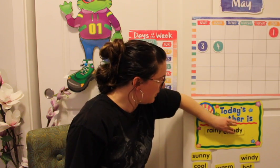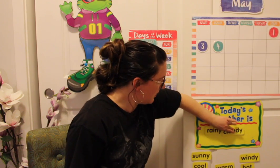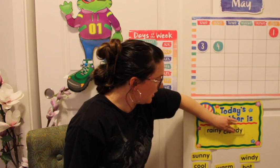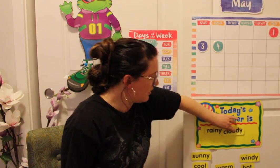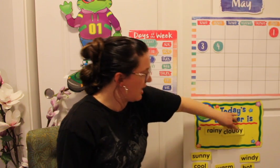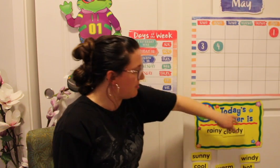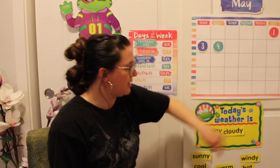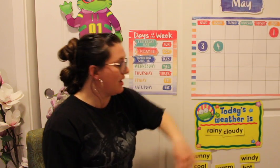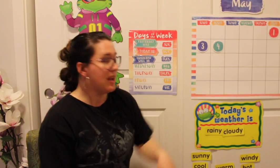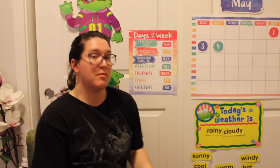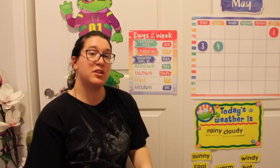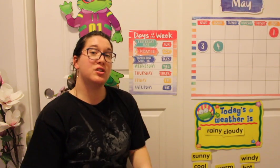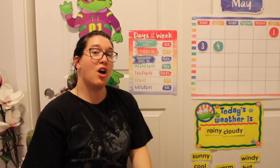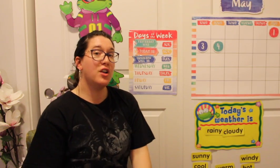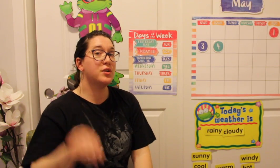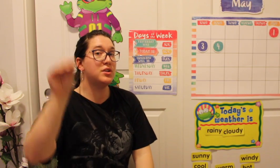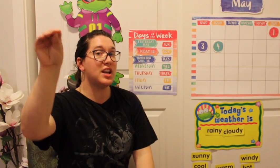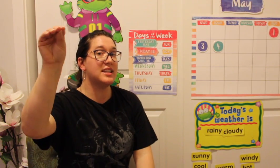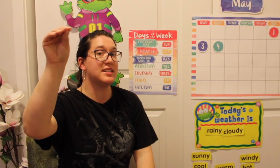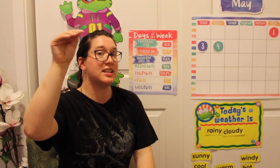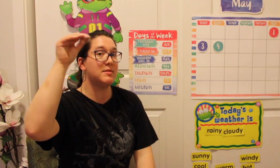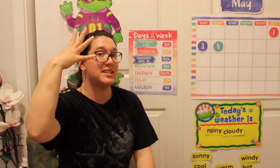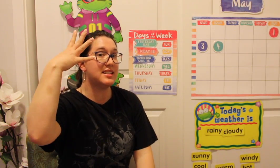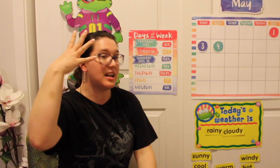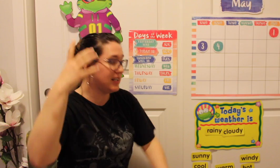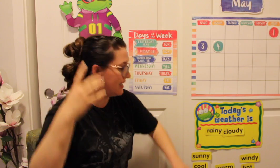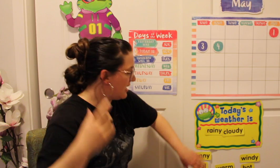don't think will happen but there's also a chance it's gonna be sunny today too